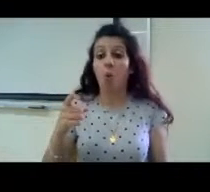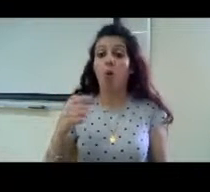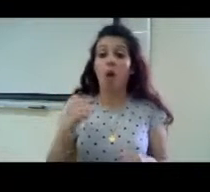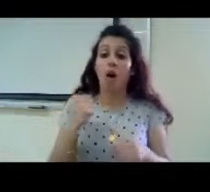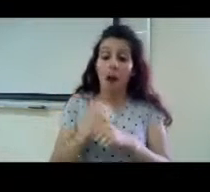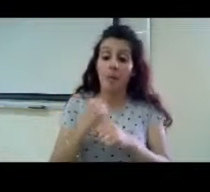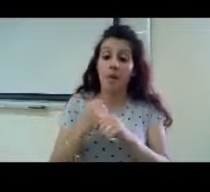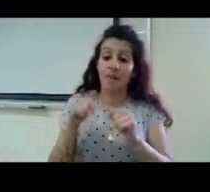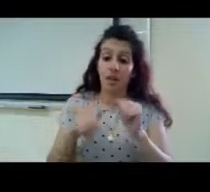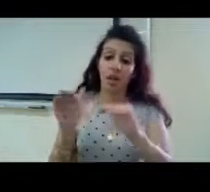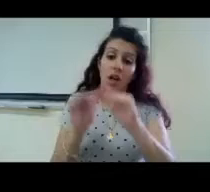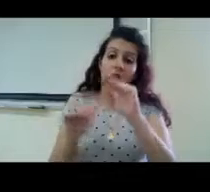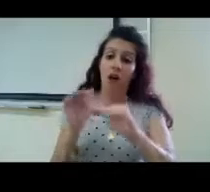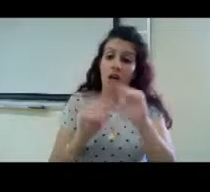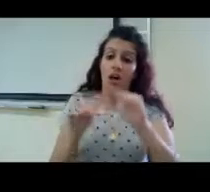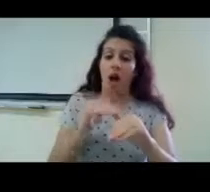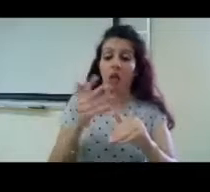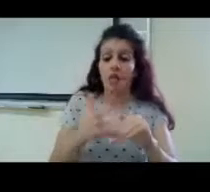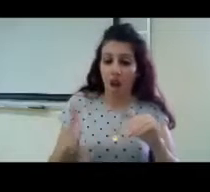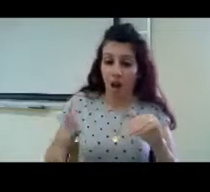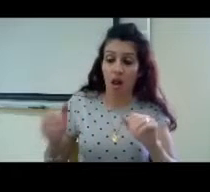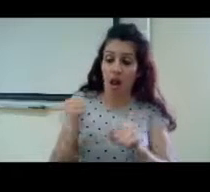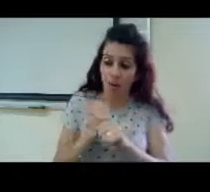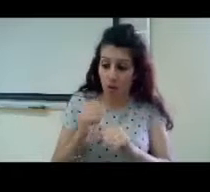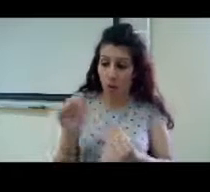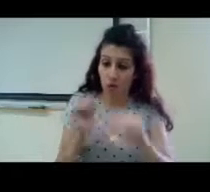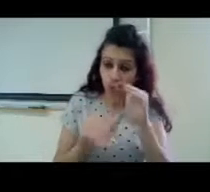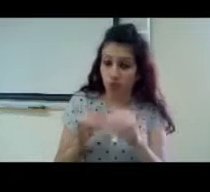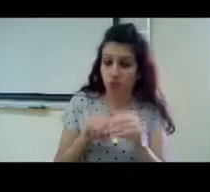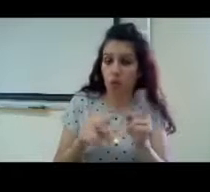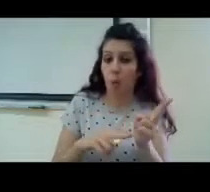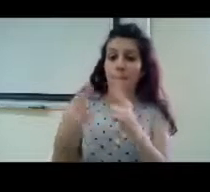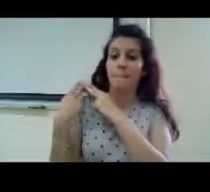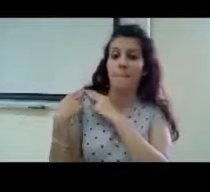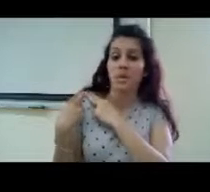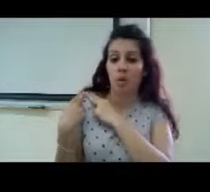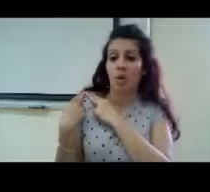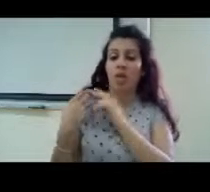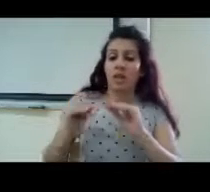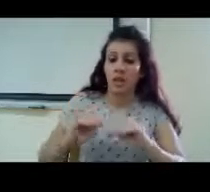there are many issues that have been related gender-based violence have also